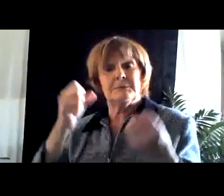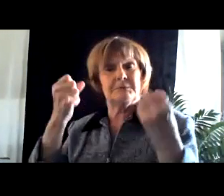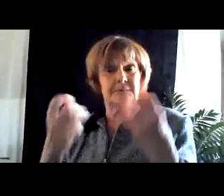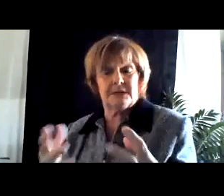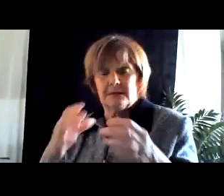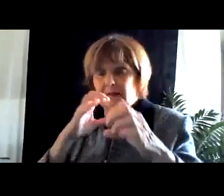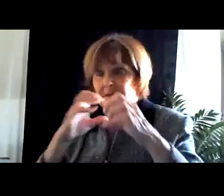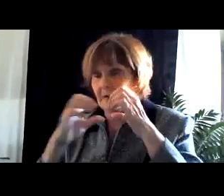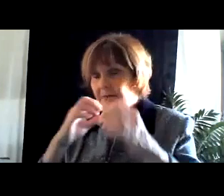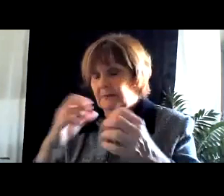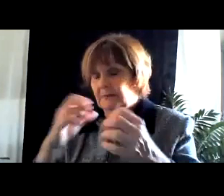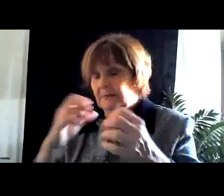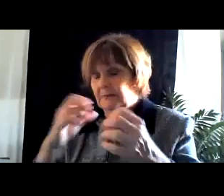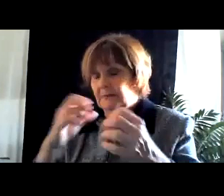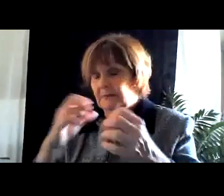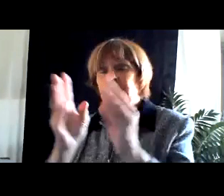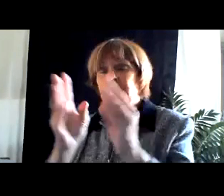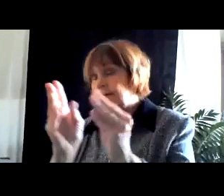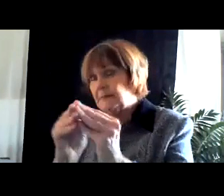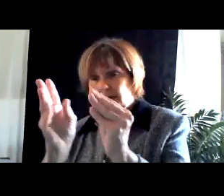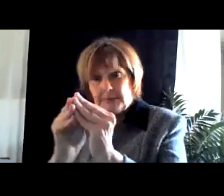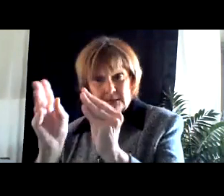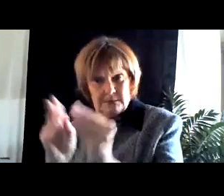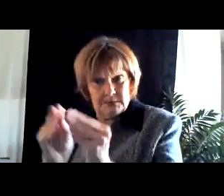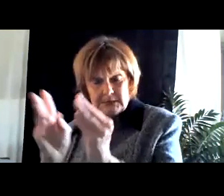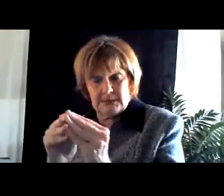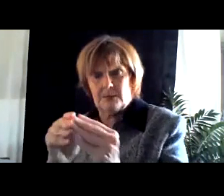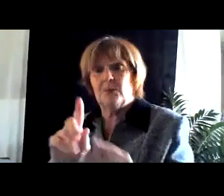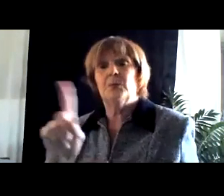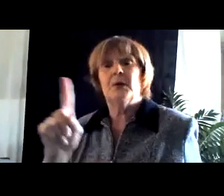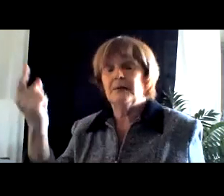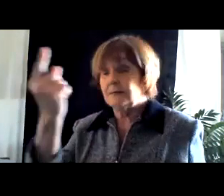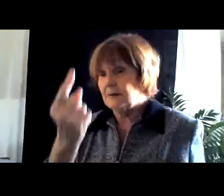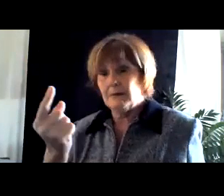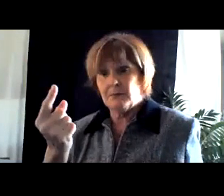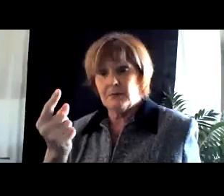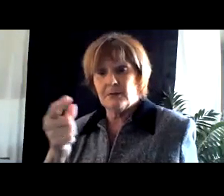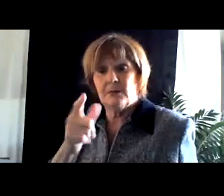I've been in a meeting where someone who's a part of an official organization or agency